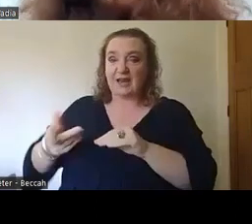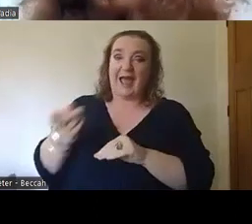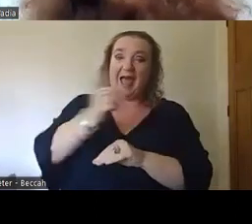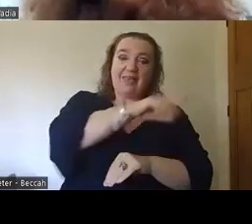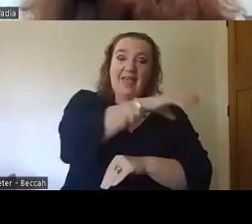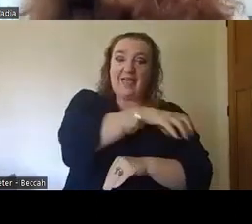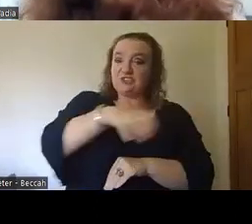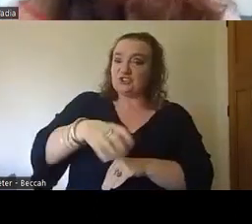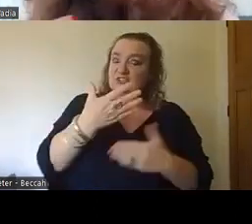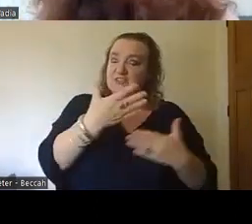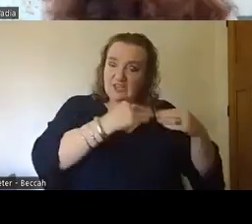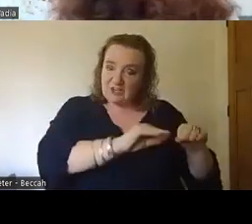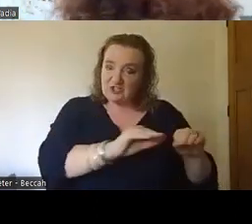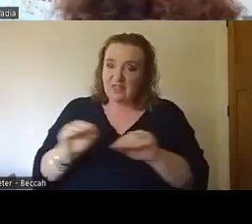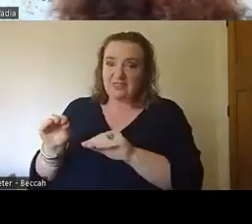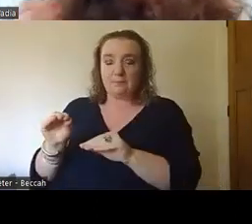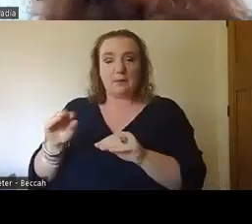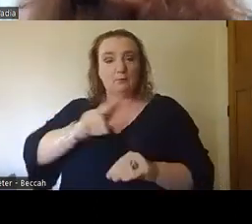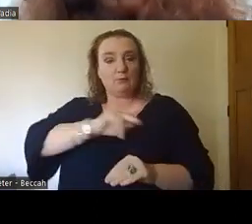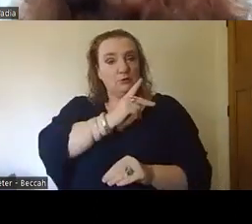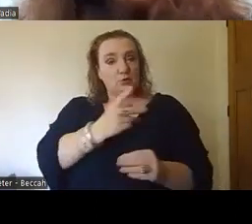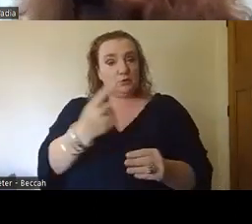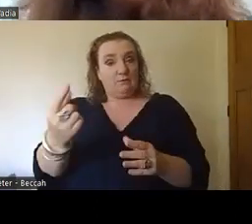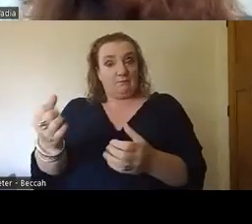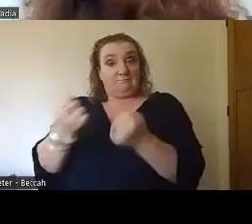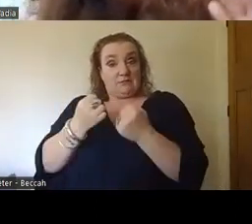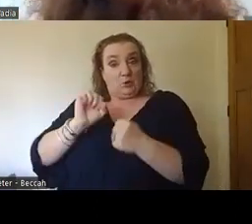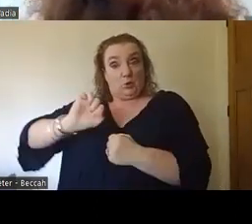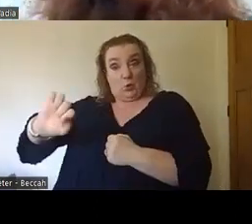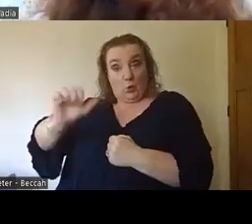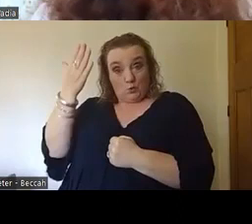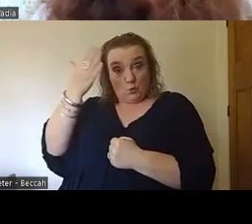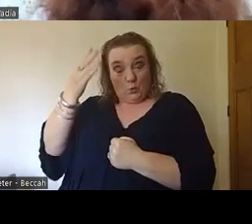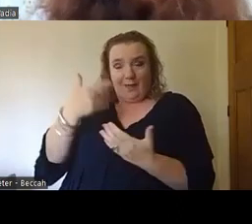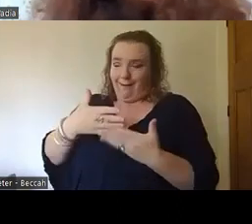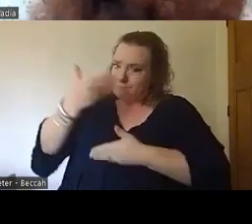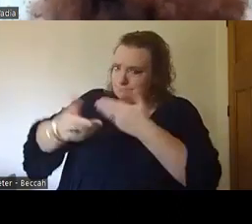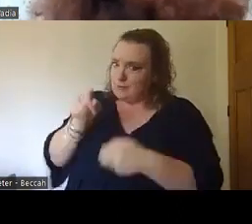the other professionals who come to your school to work with your children? And how do you tell them you've gotta start working